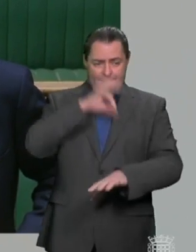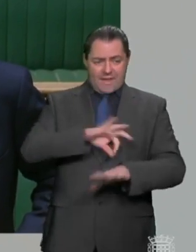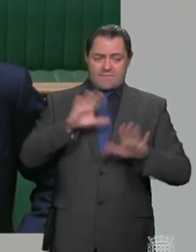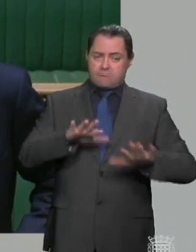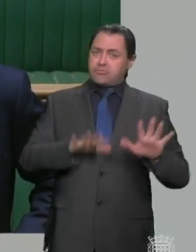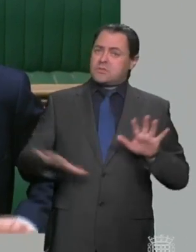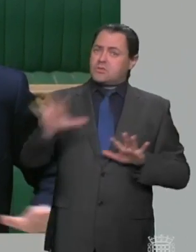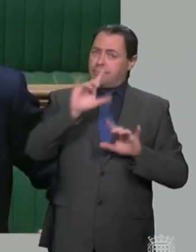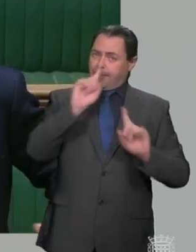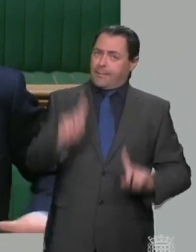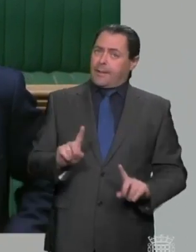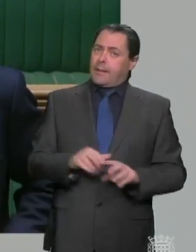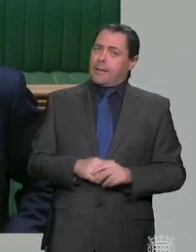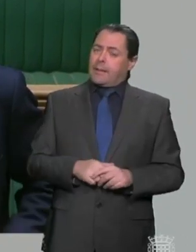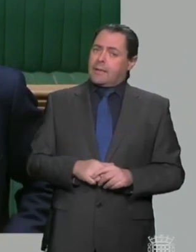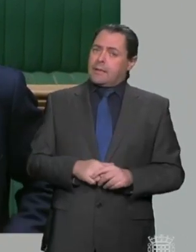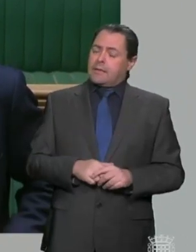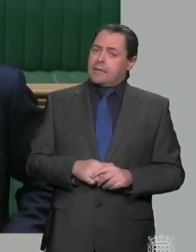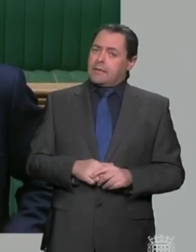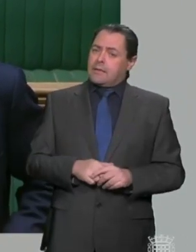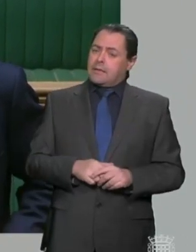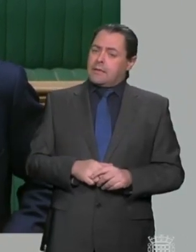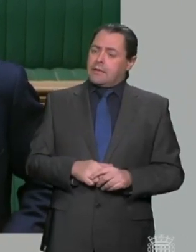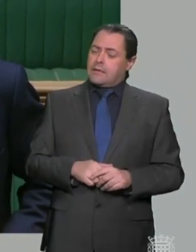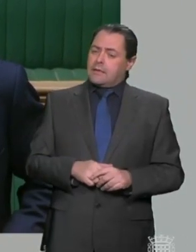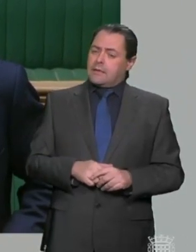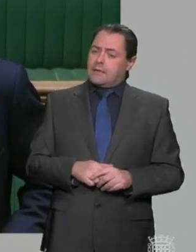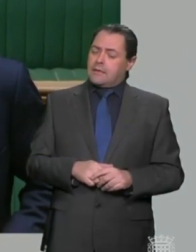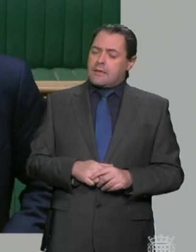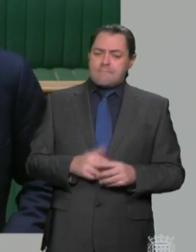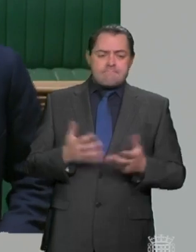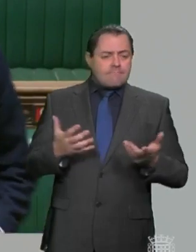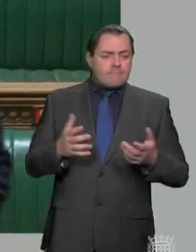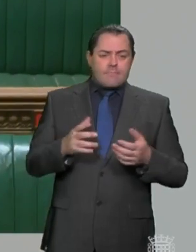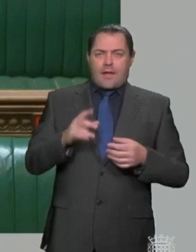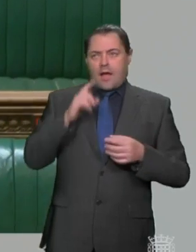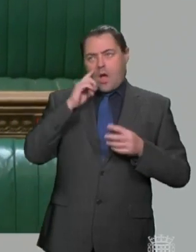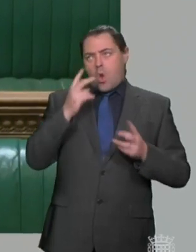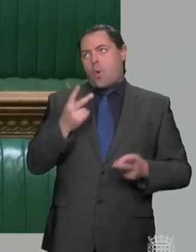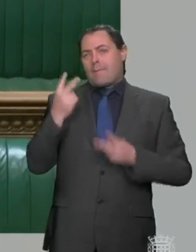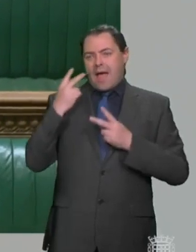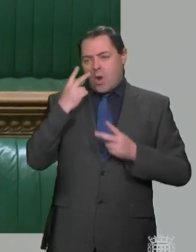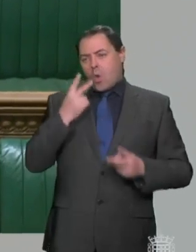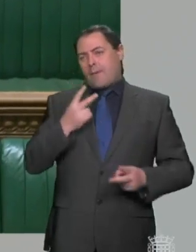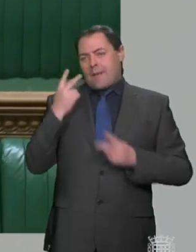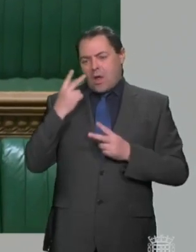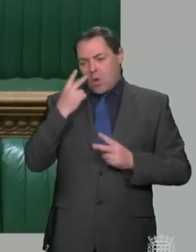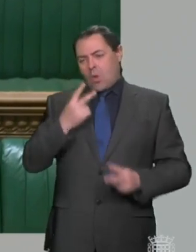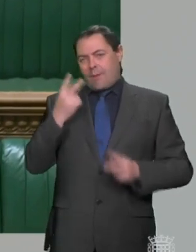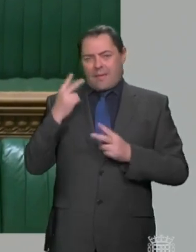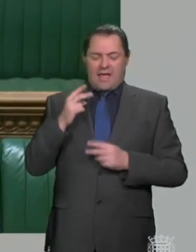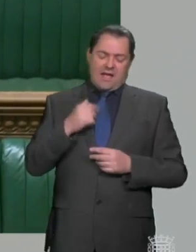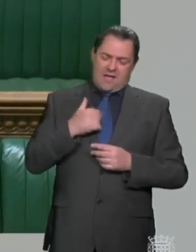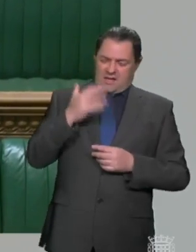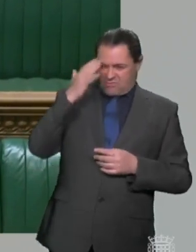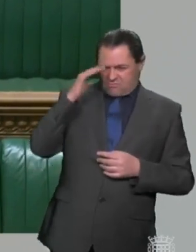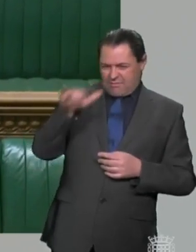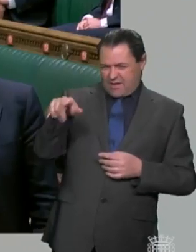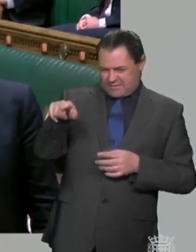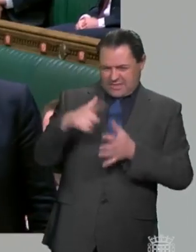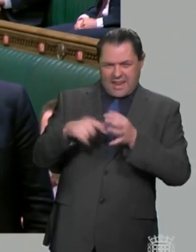British people. When it comes to hindsight, I just remind him that he actually—he denied this